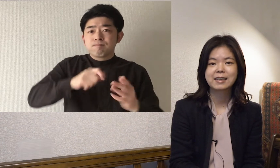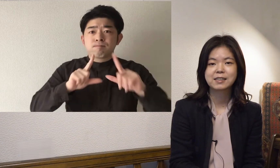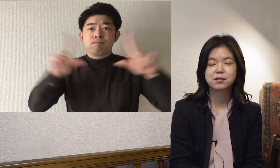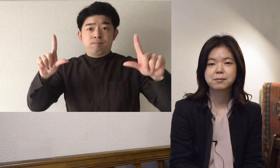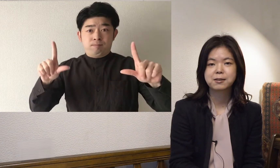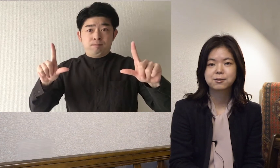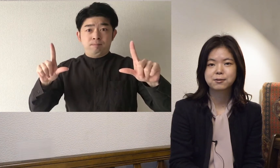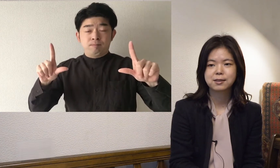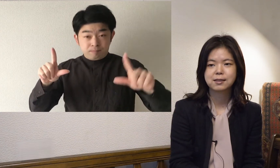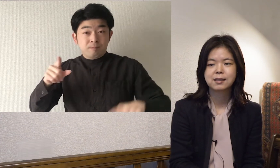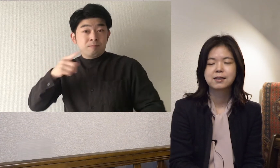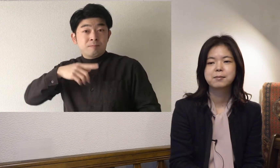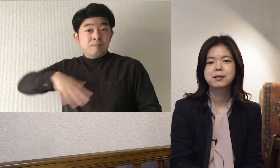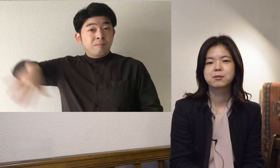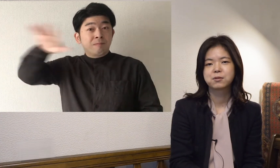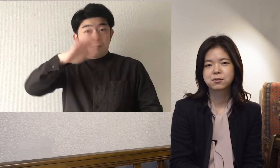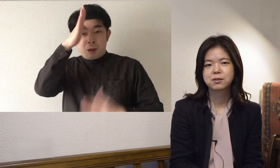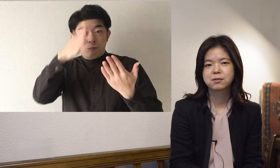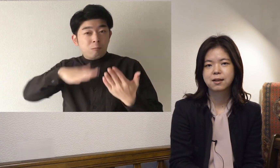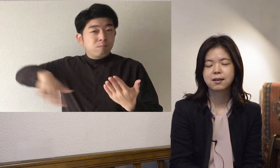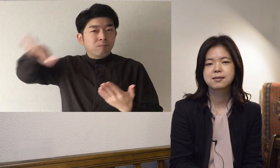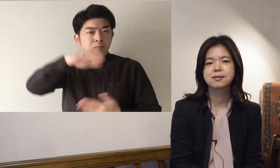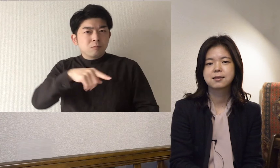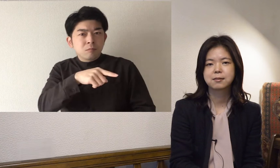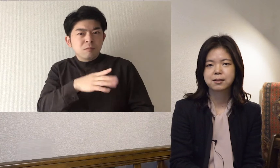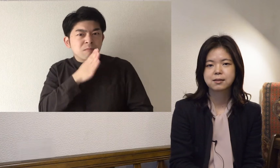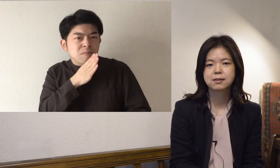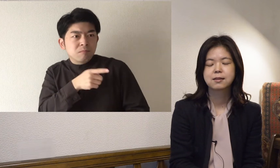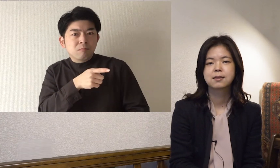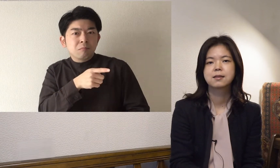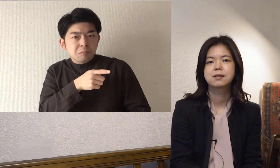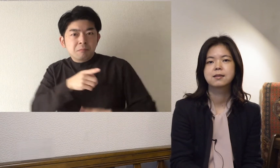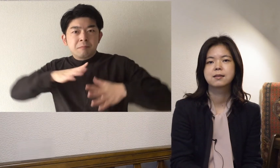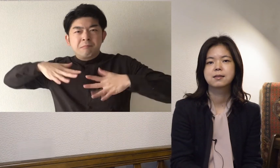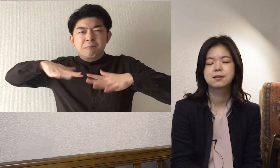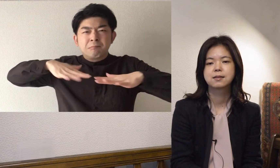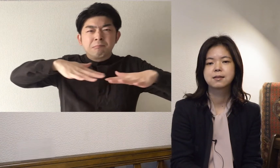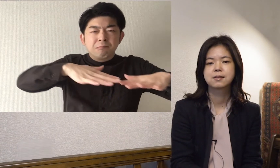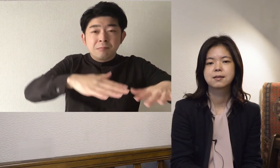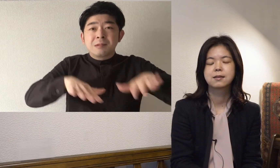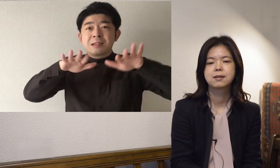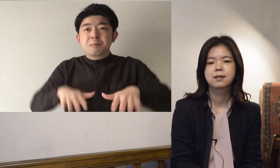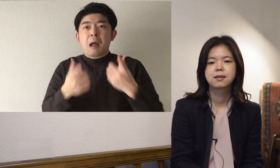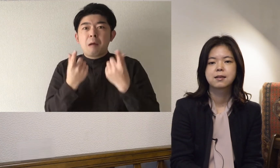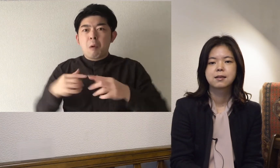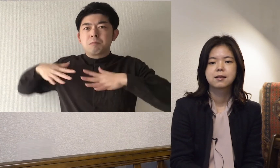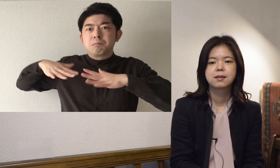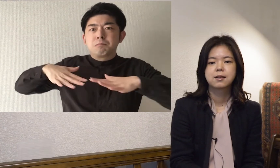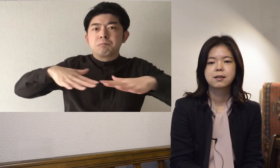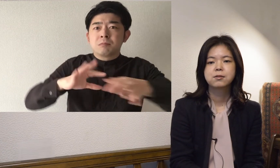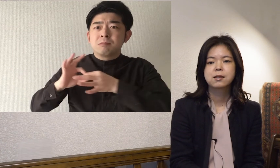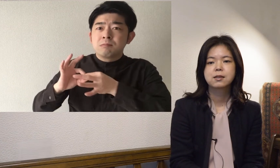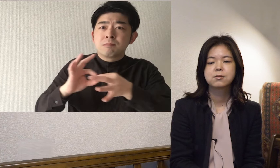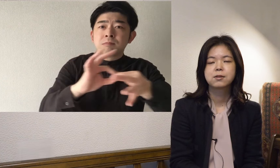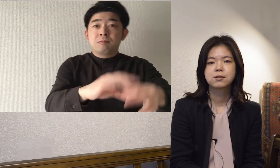The paper became a sensational. The discussions continue to this day.